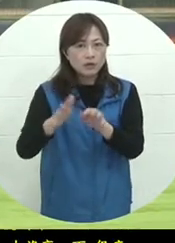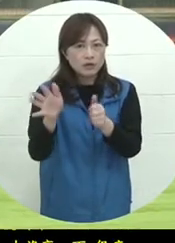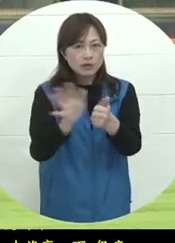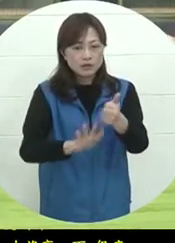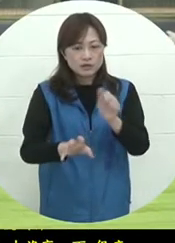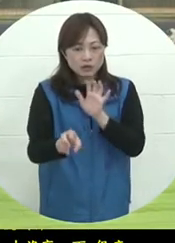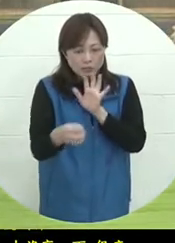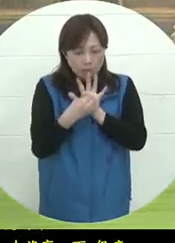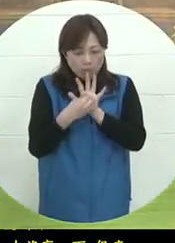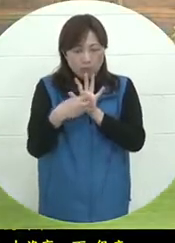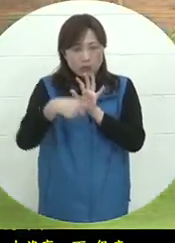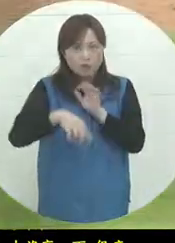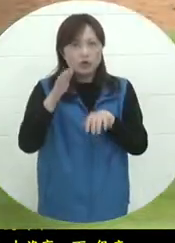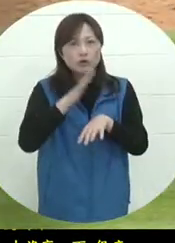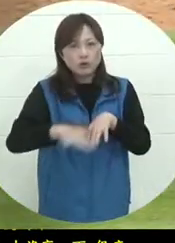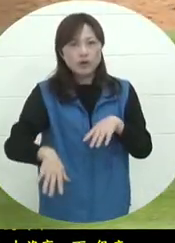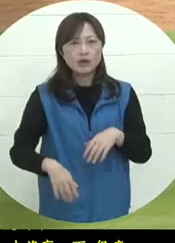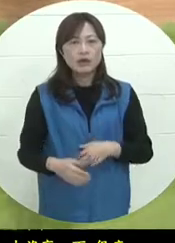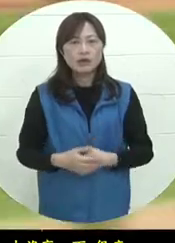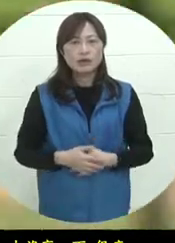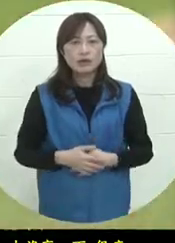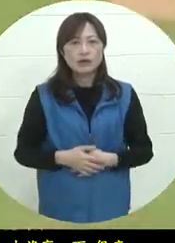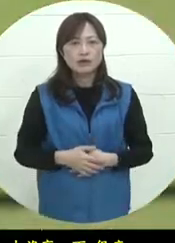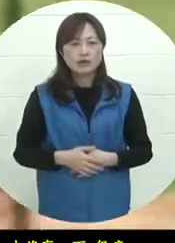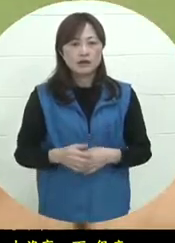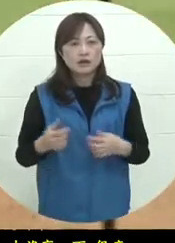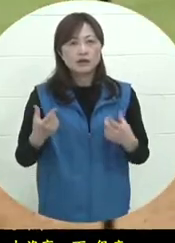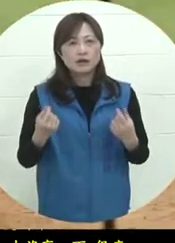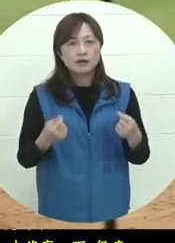. After forming a big headshot , of course the three-point runner will come back to score again.